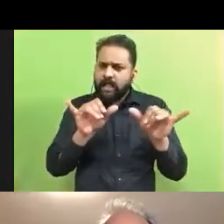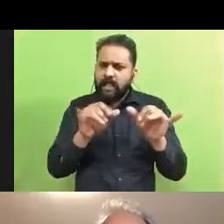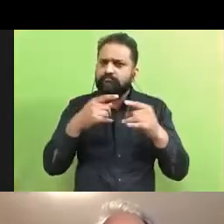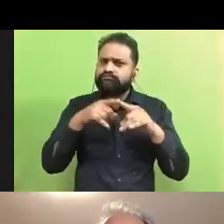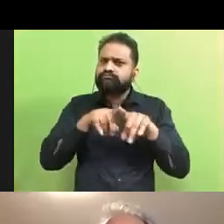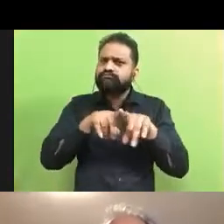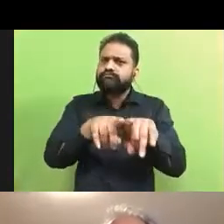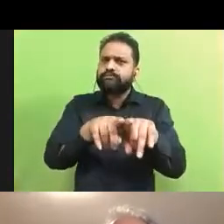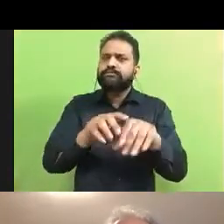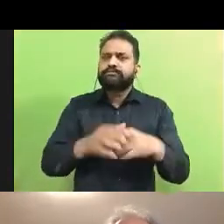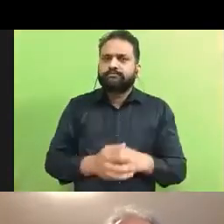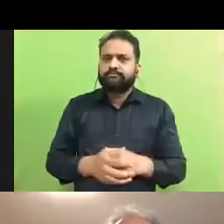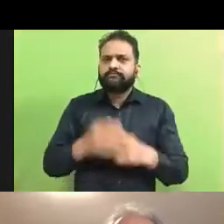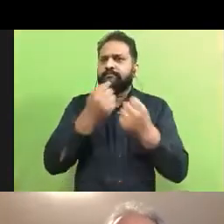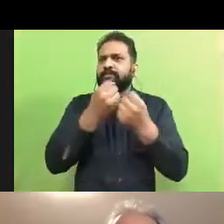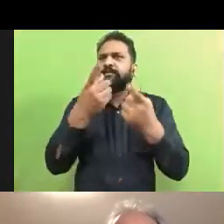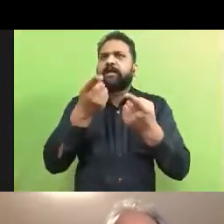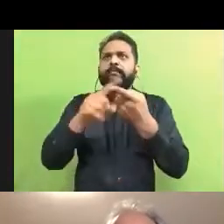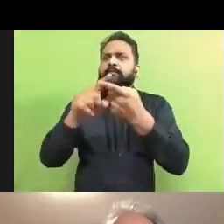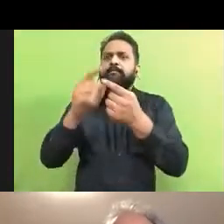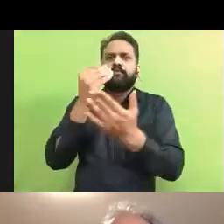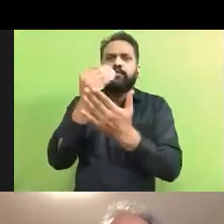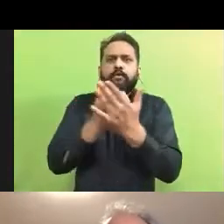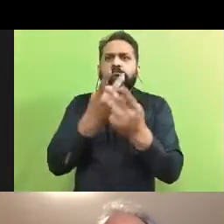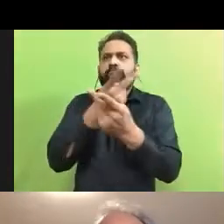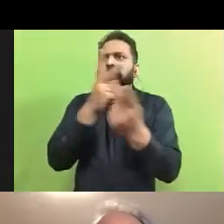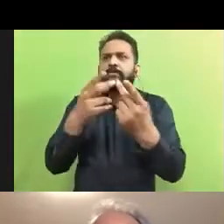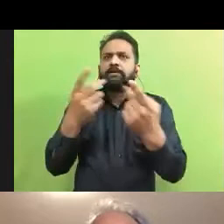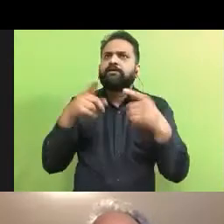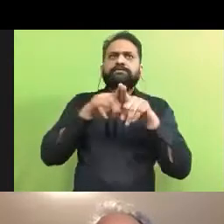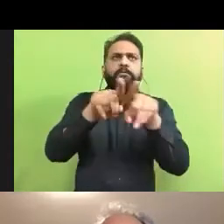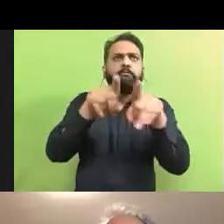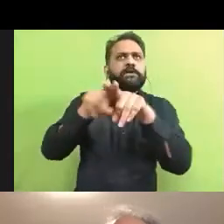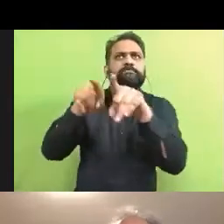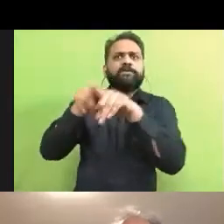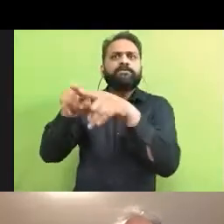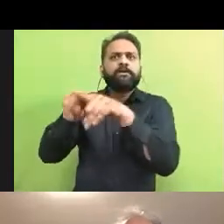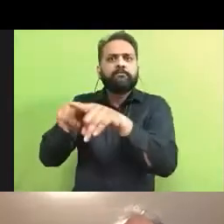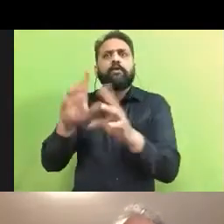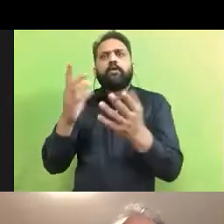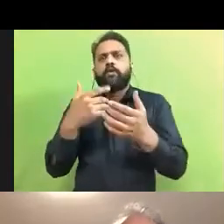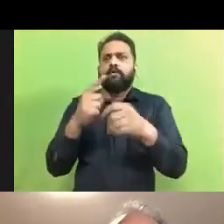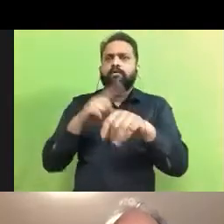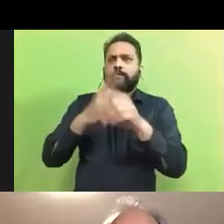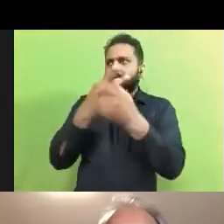happening it is happening together it is happening separately it is happening in two three countries